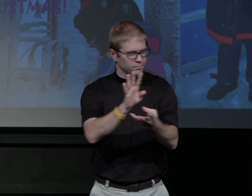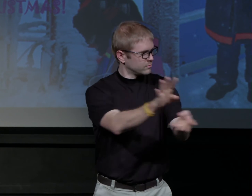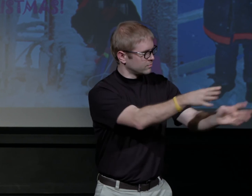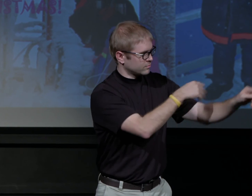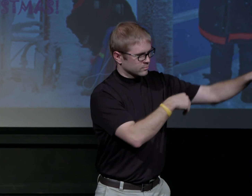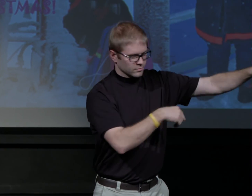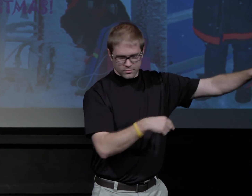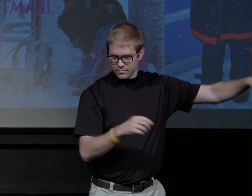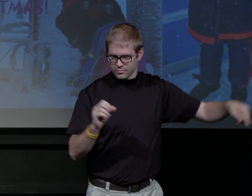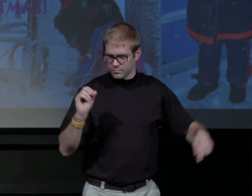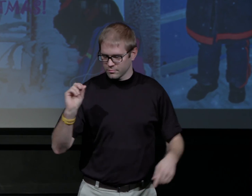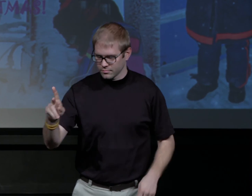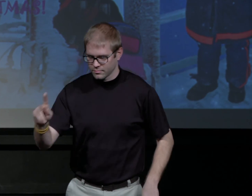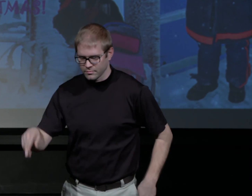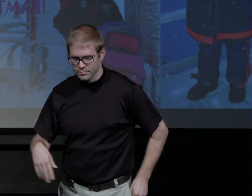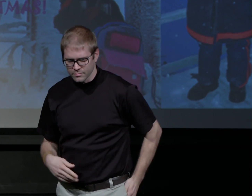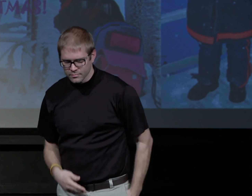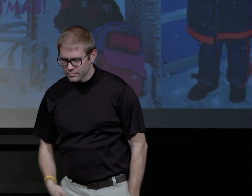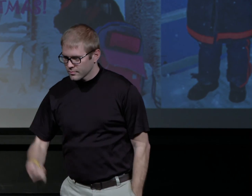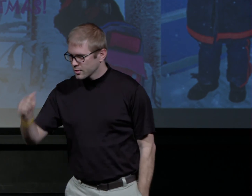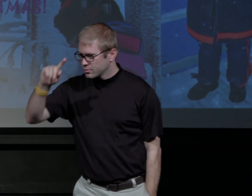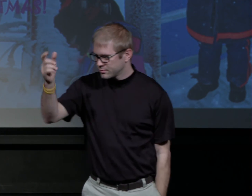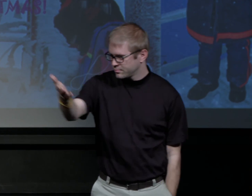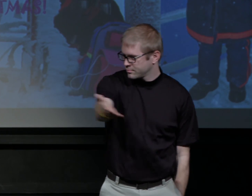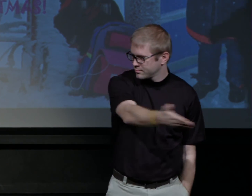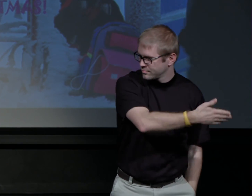I'd like to open the opportunity for questions and answers now.